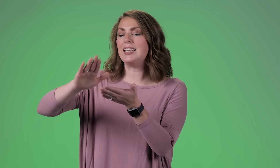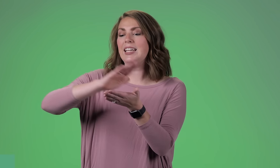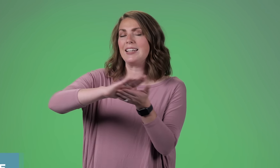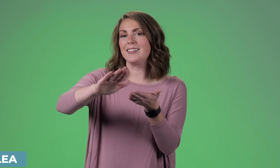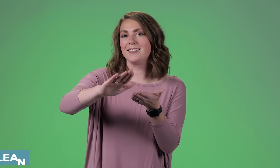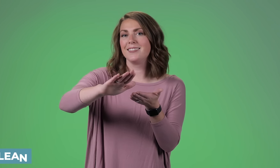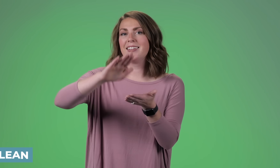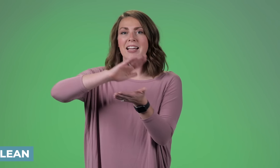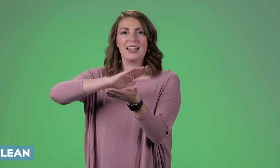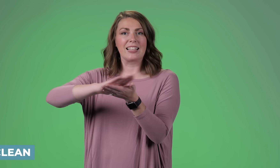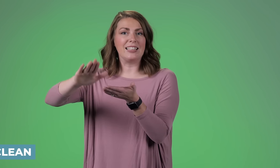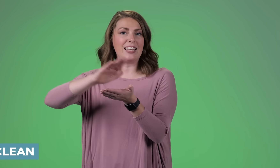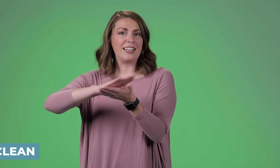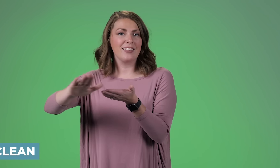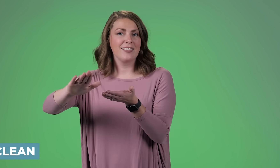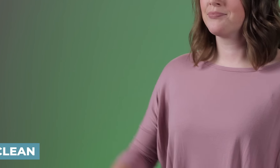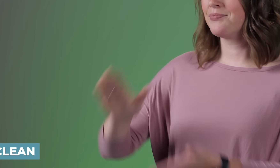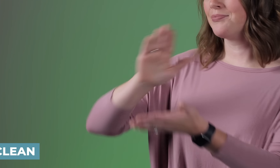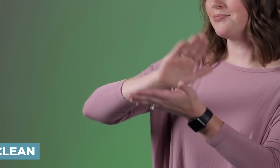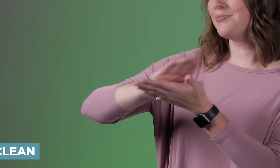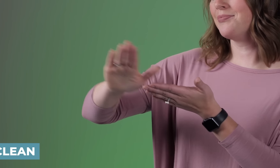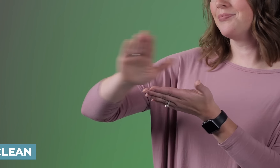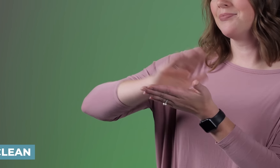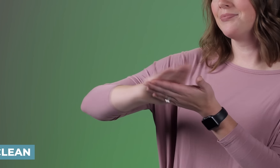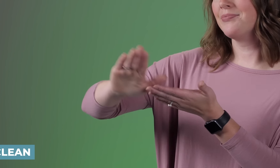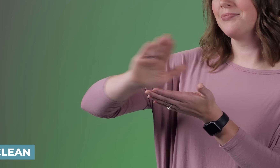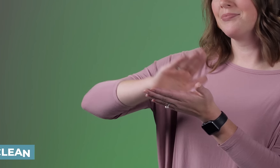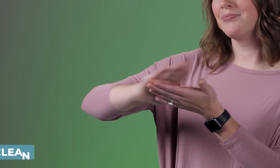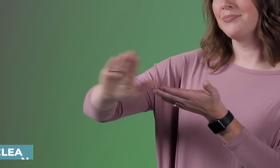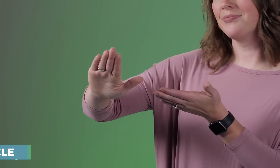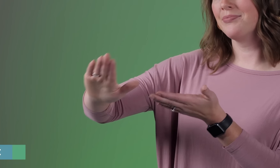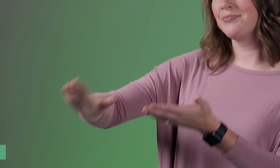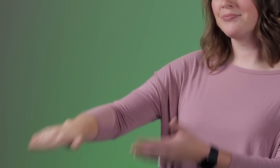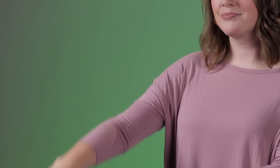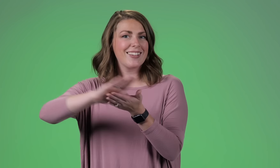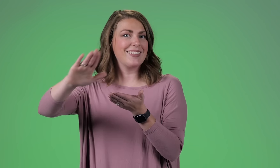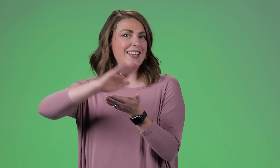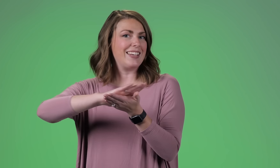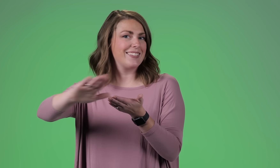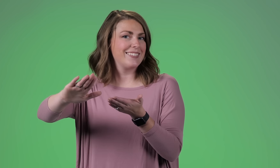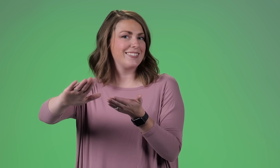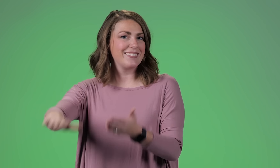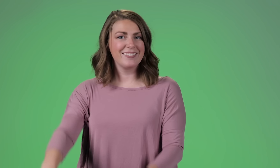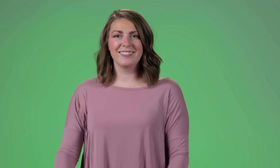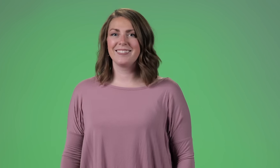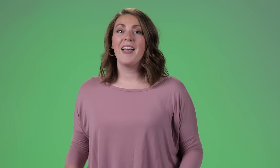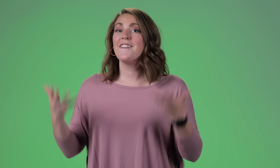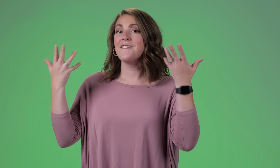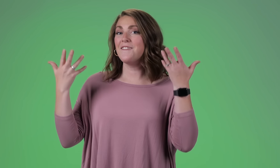Clean. Clean. Think of dusting something off. Clean.